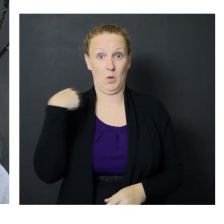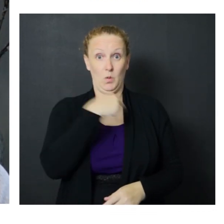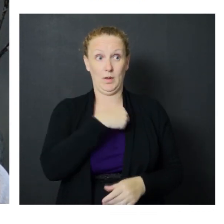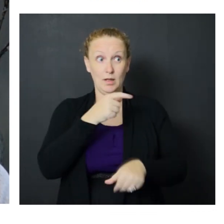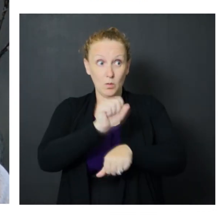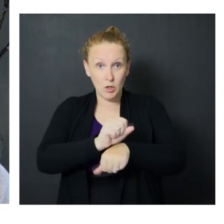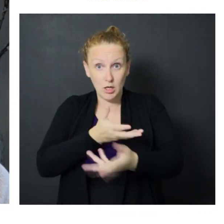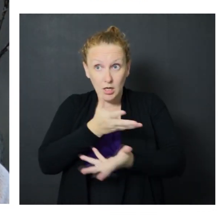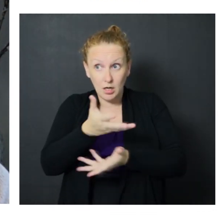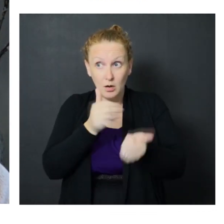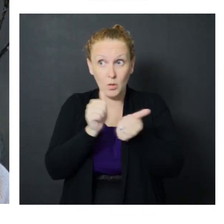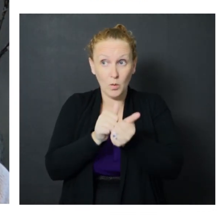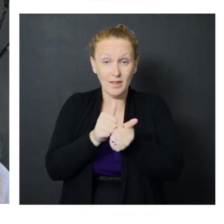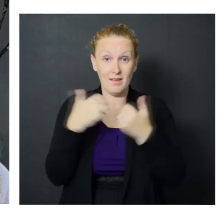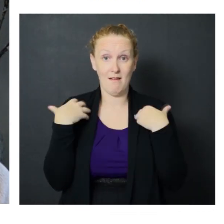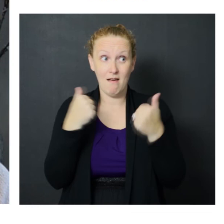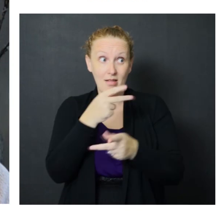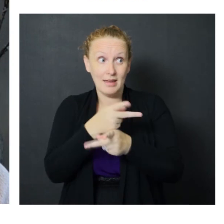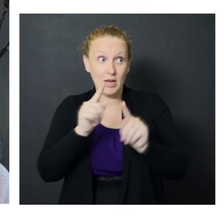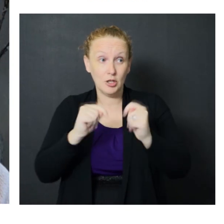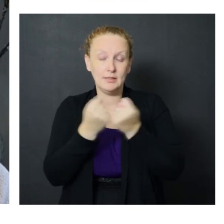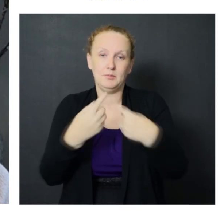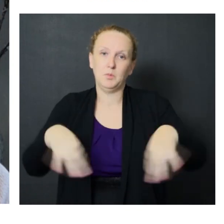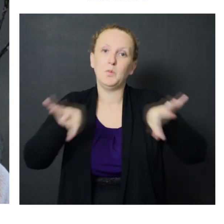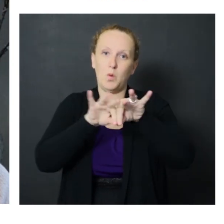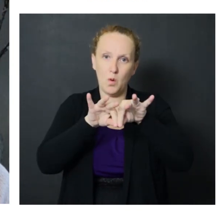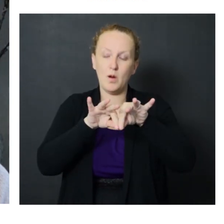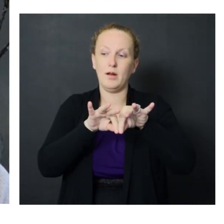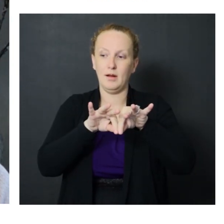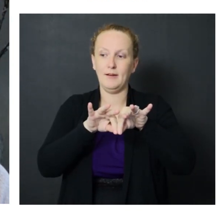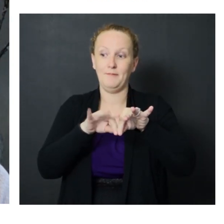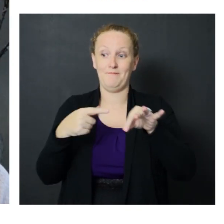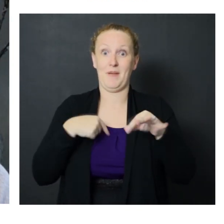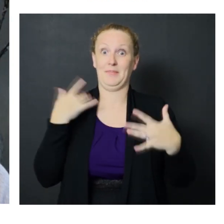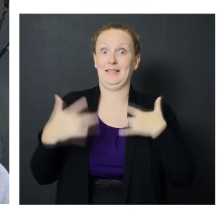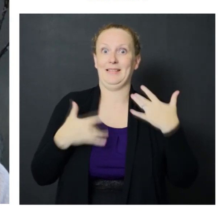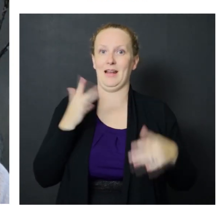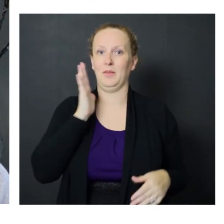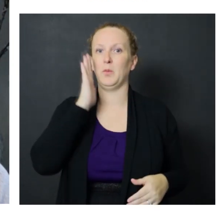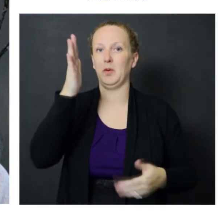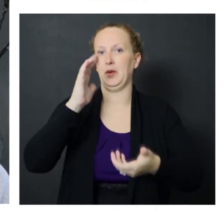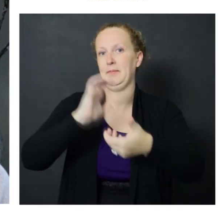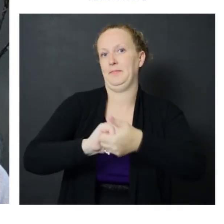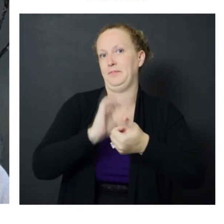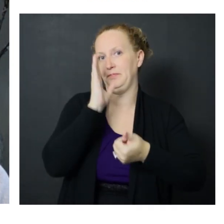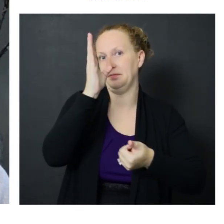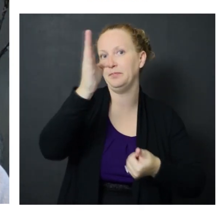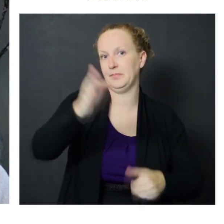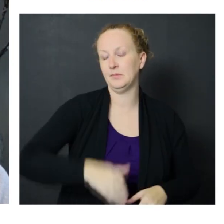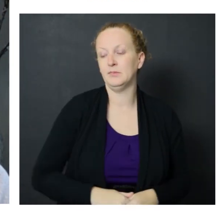That’s, ah, what we'll have to do, and I'm excited that will be doing with it. And you know, just the fact that we're